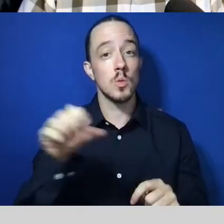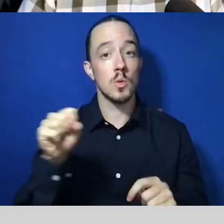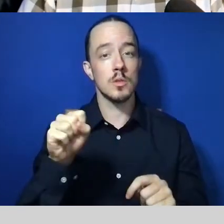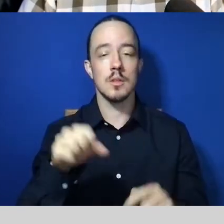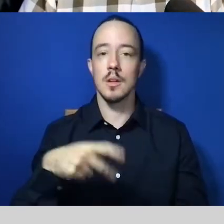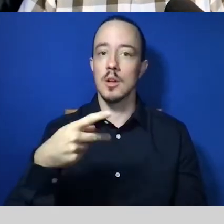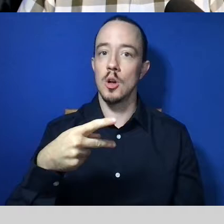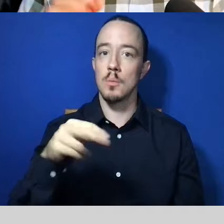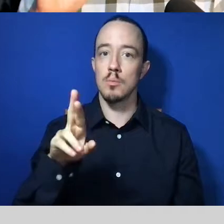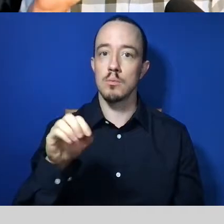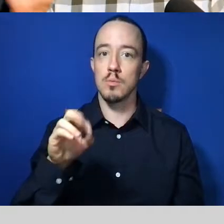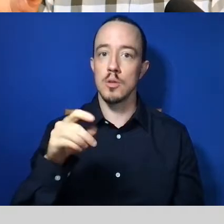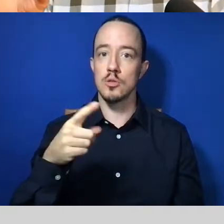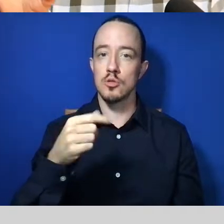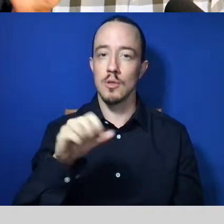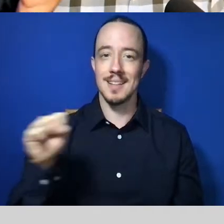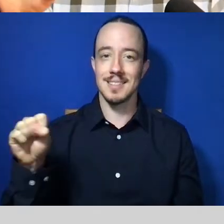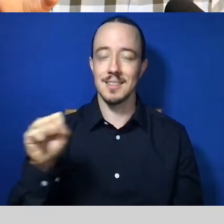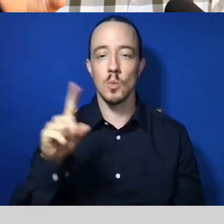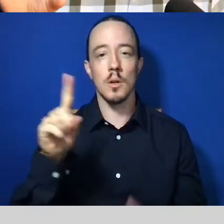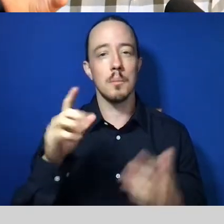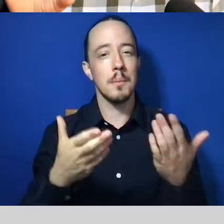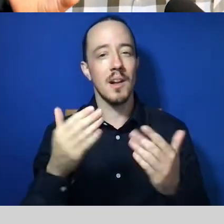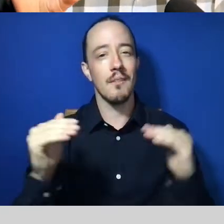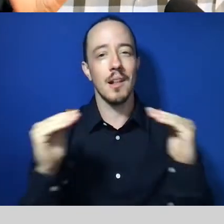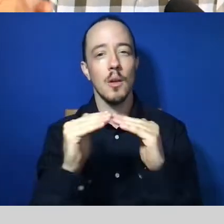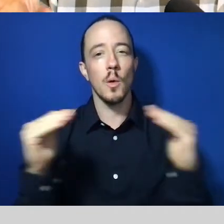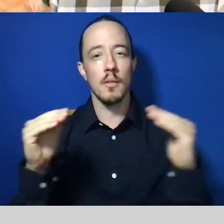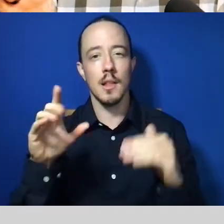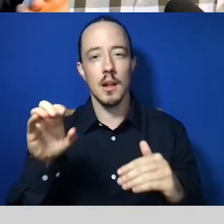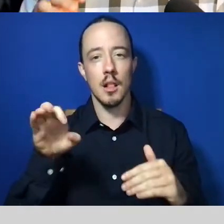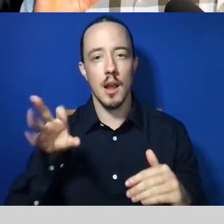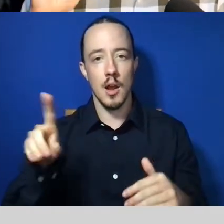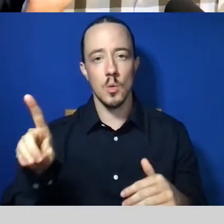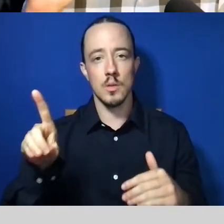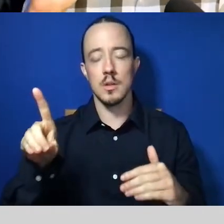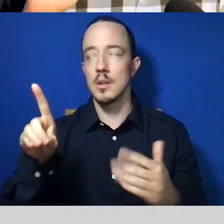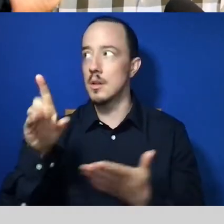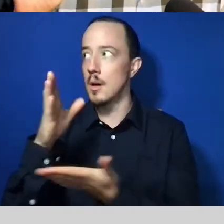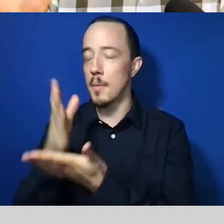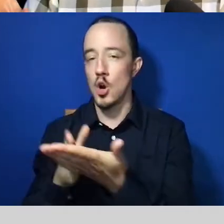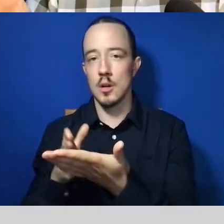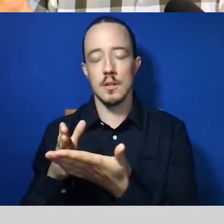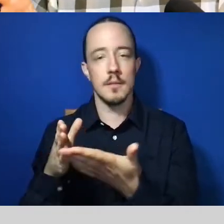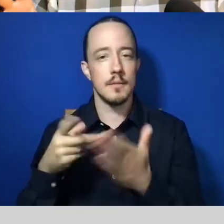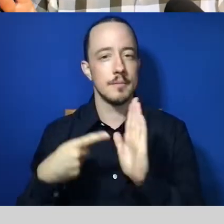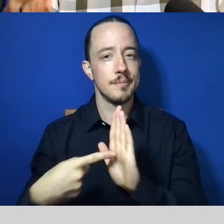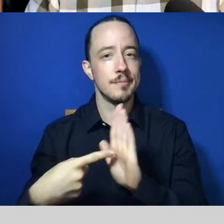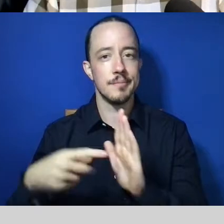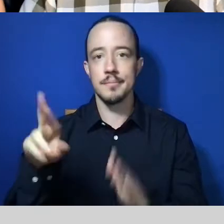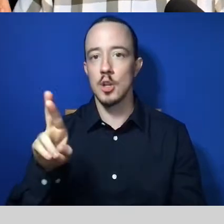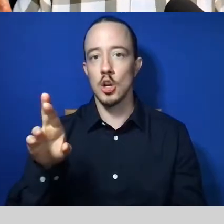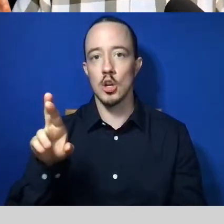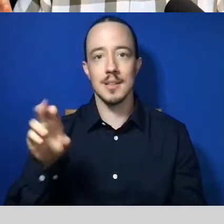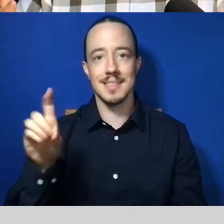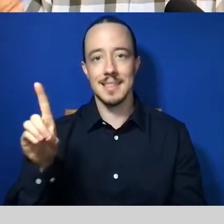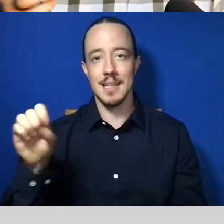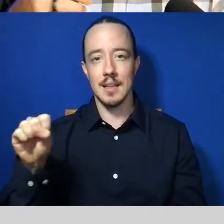where we may have an equivalent cloud counterpart such as the RDS and Amazon, which is a relational database service